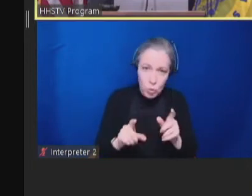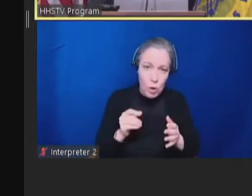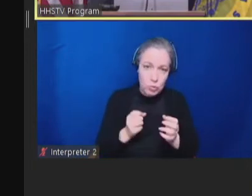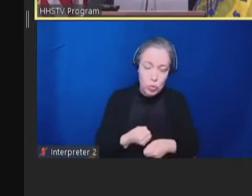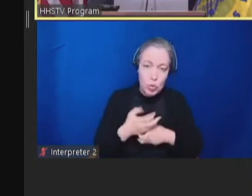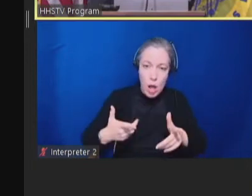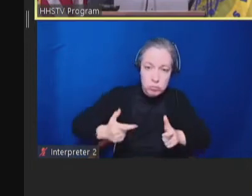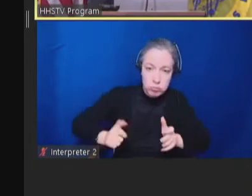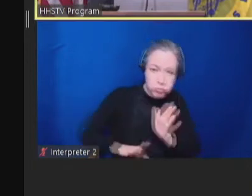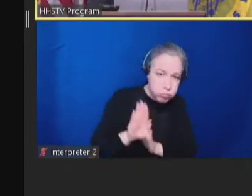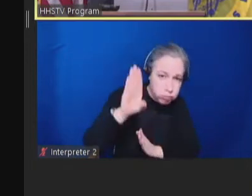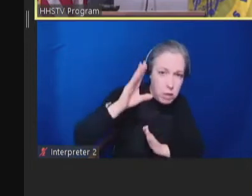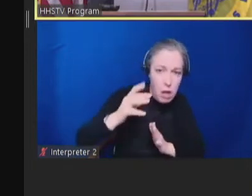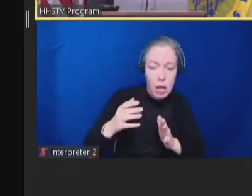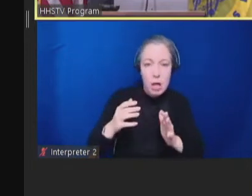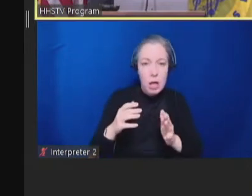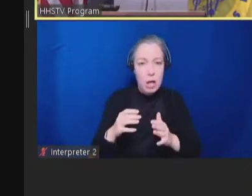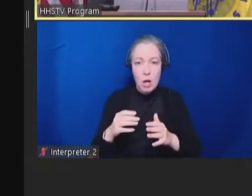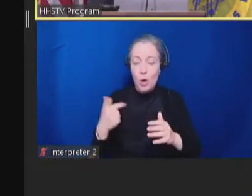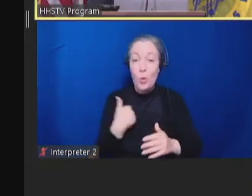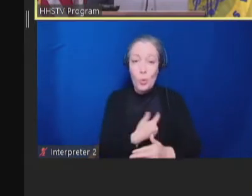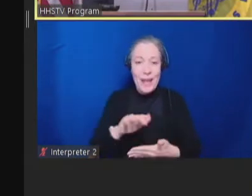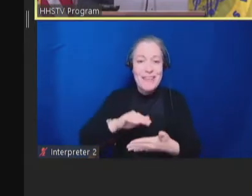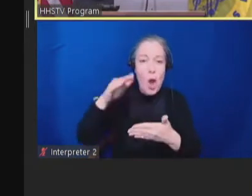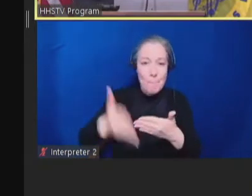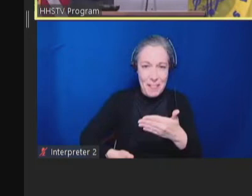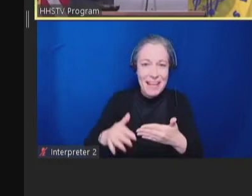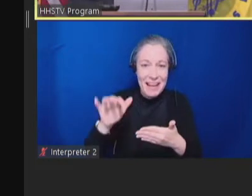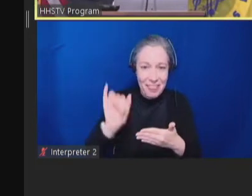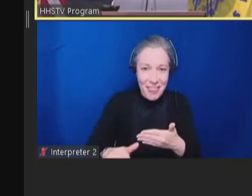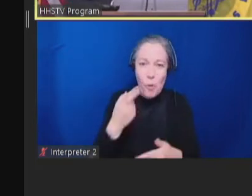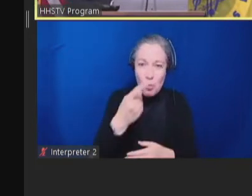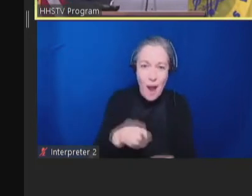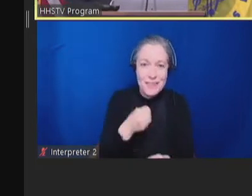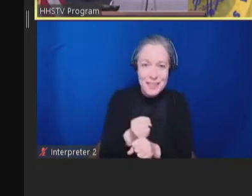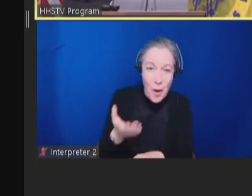despite the pandemic and these challenges a full year ahead of schedule. And also,